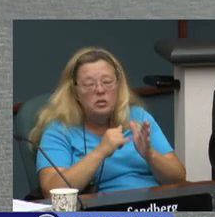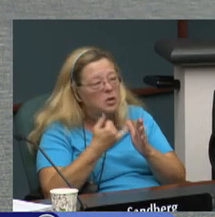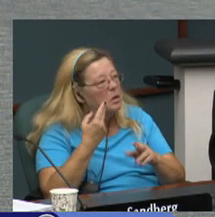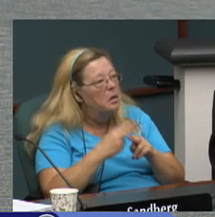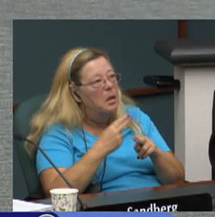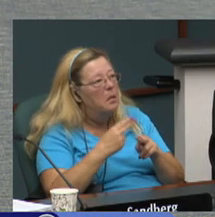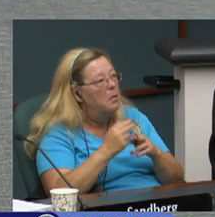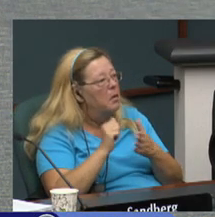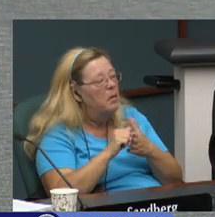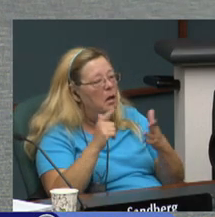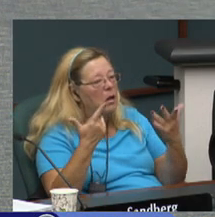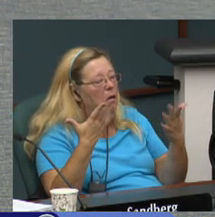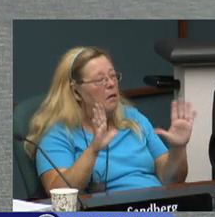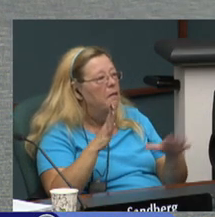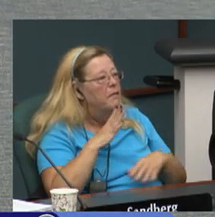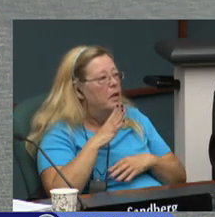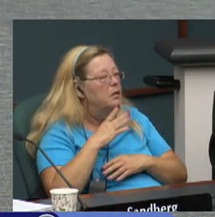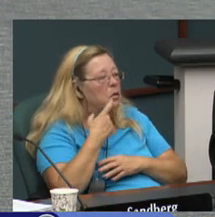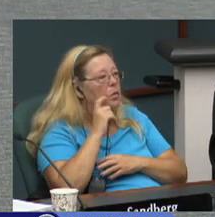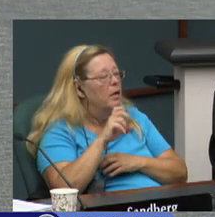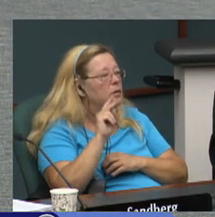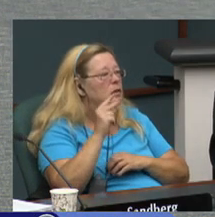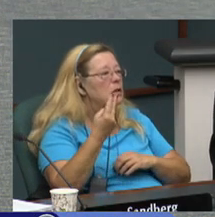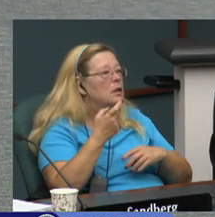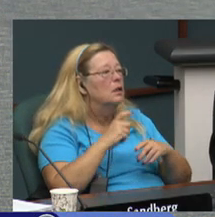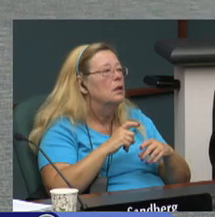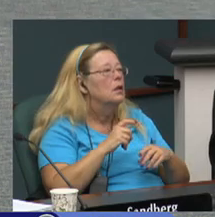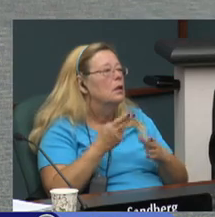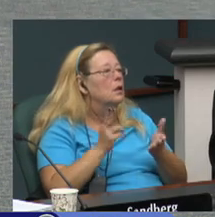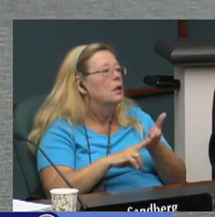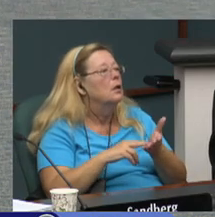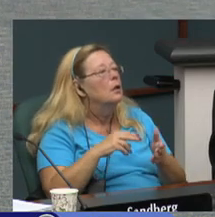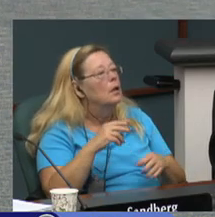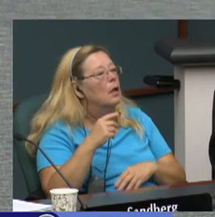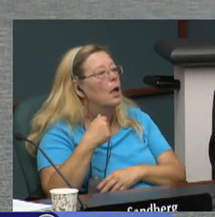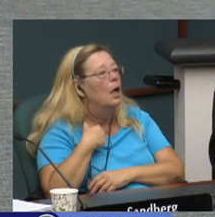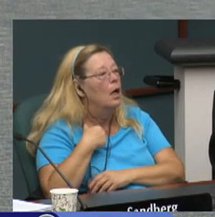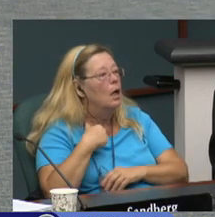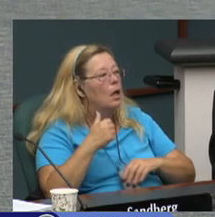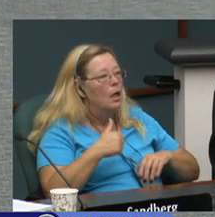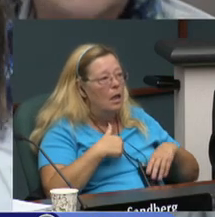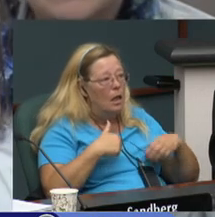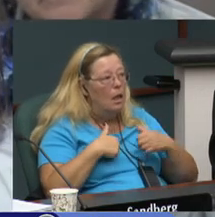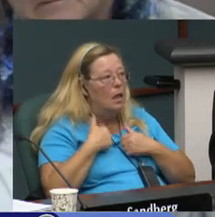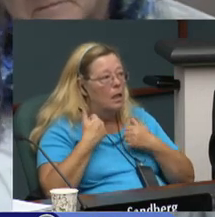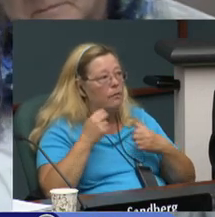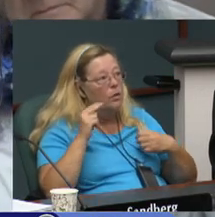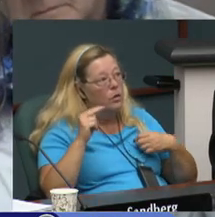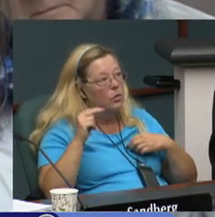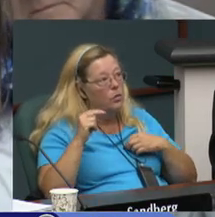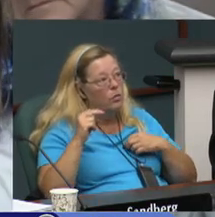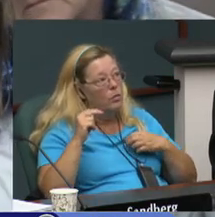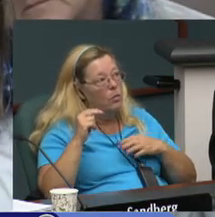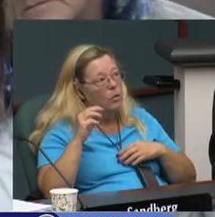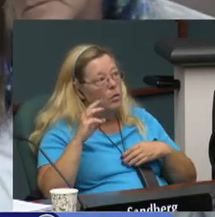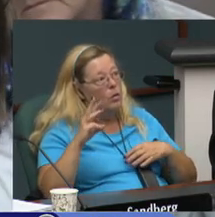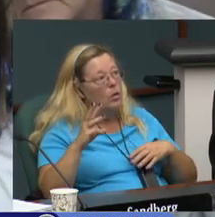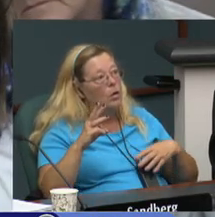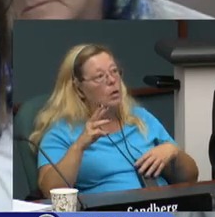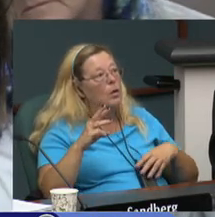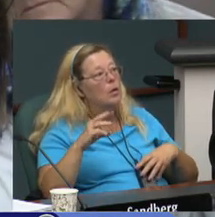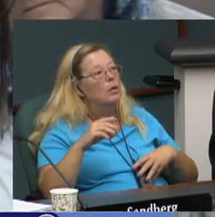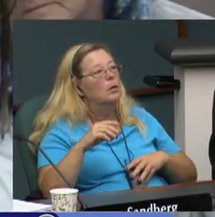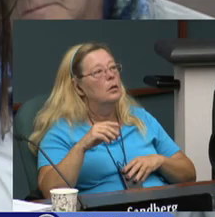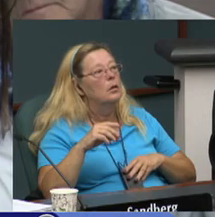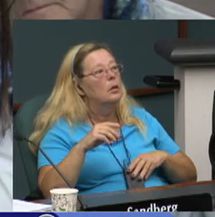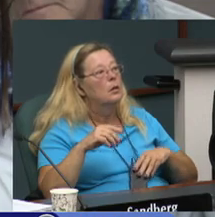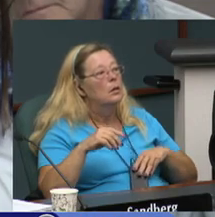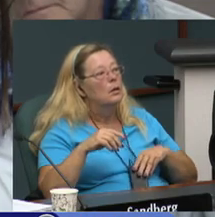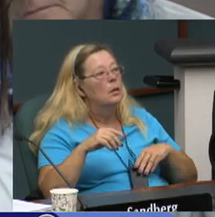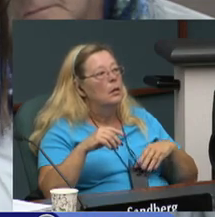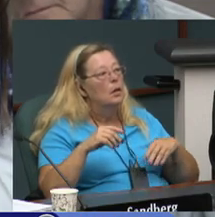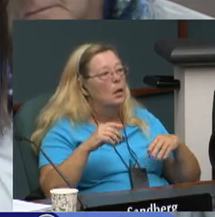right you're right I I live in the near West Side the Lots are deep and I moved